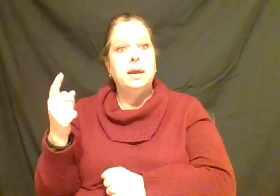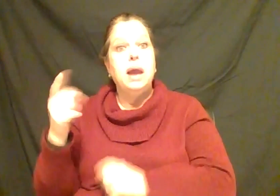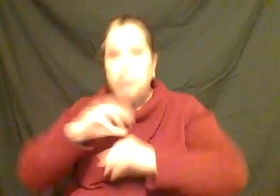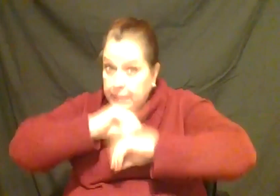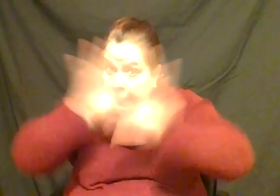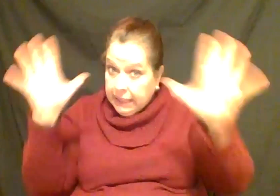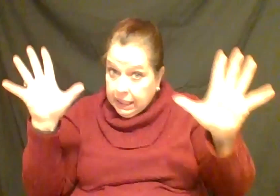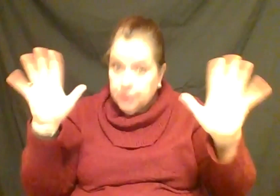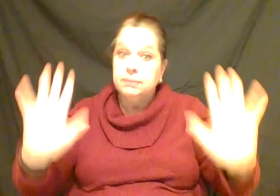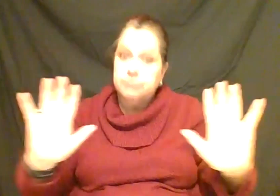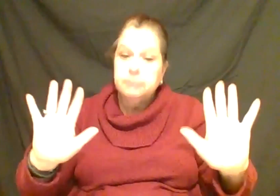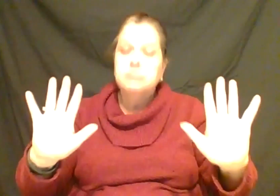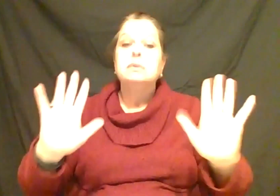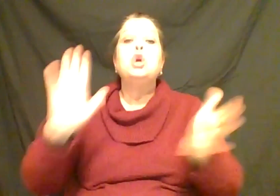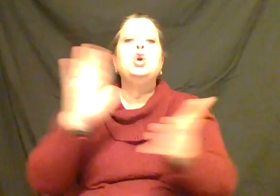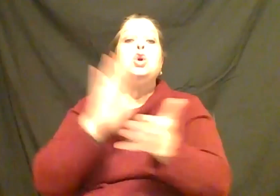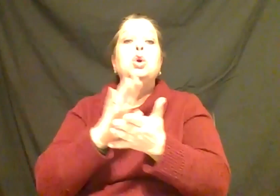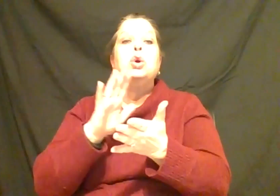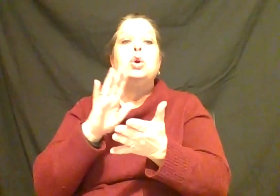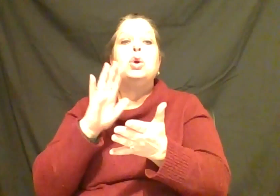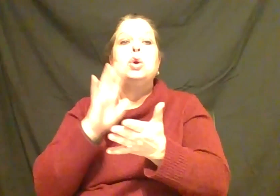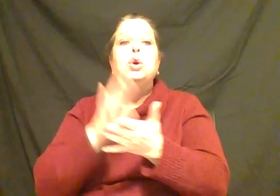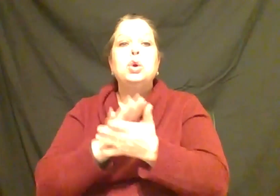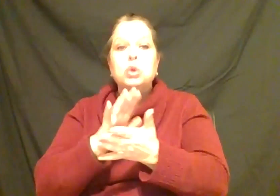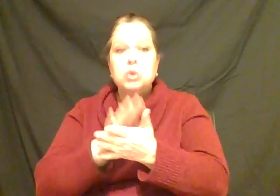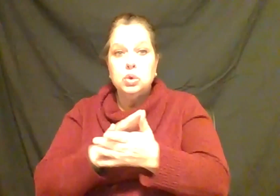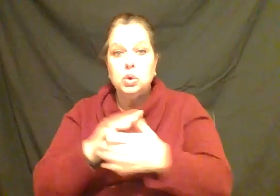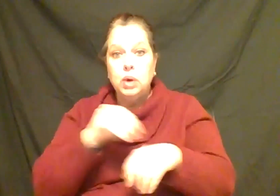your school counselors not guidance counselors that's not what you were saying but the question